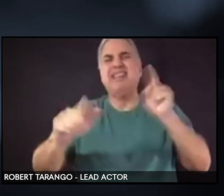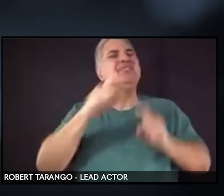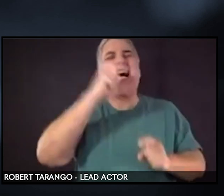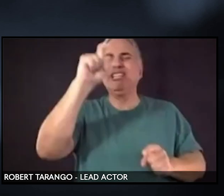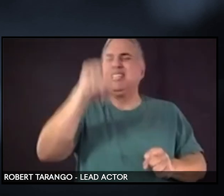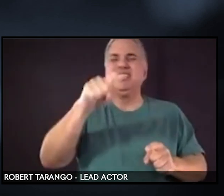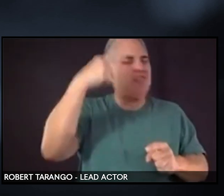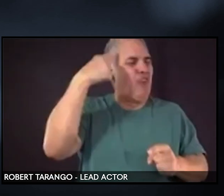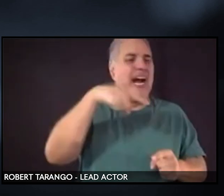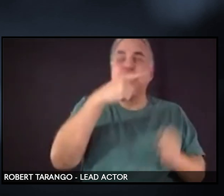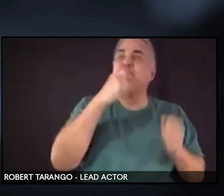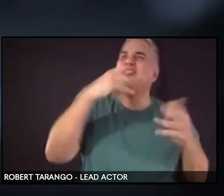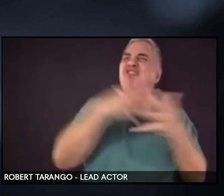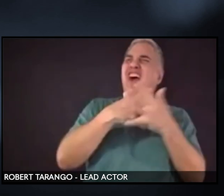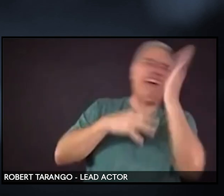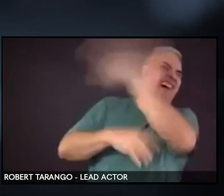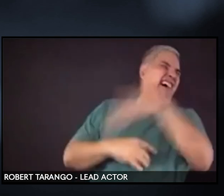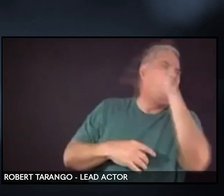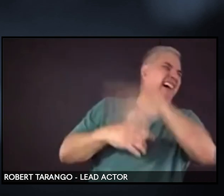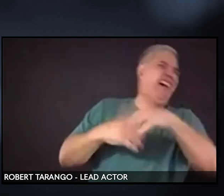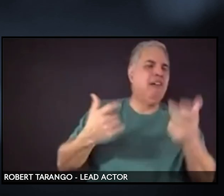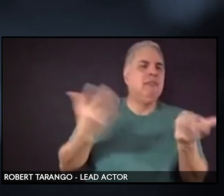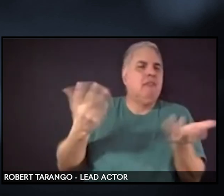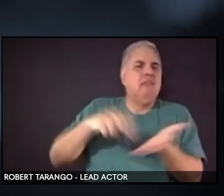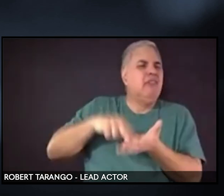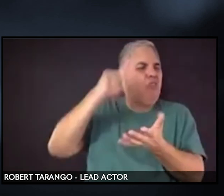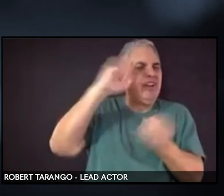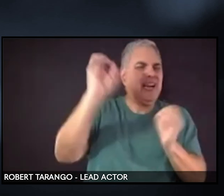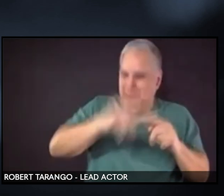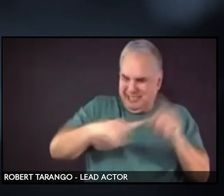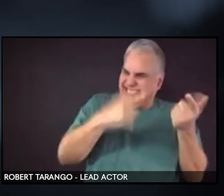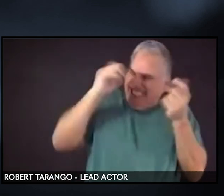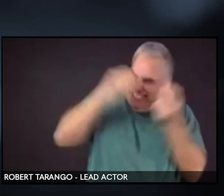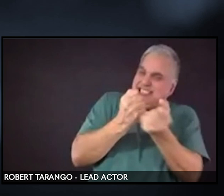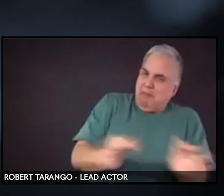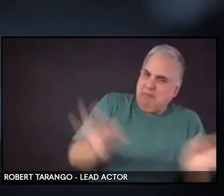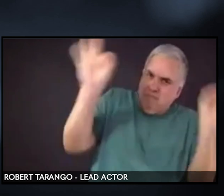thought I could." And it doesn't have to be difficult or something that causes